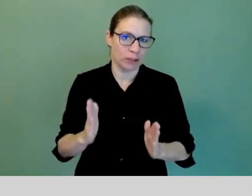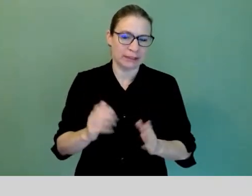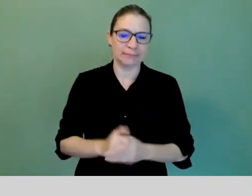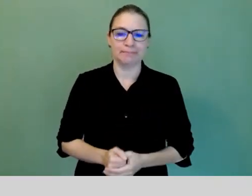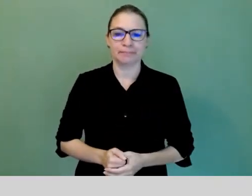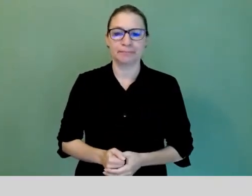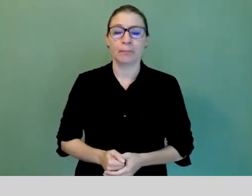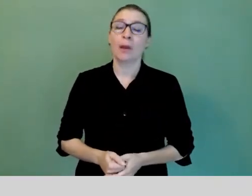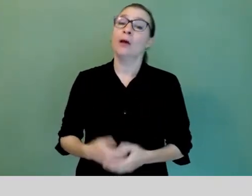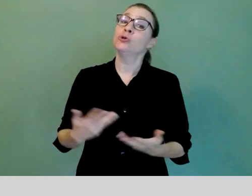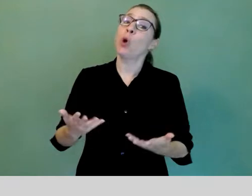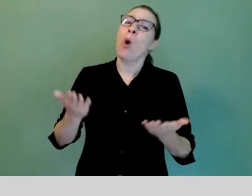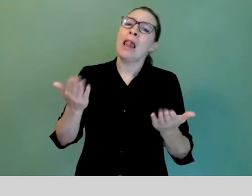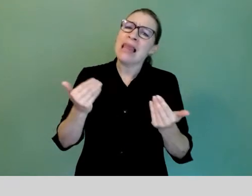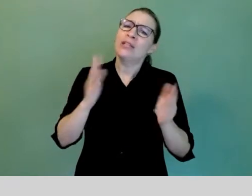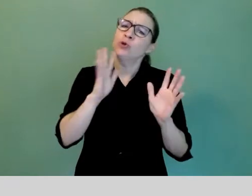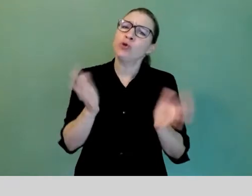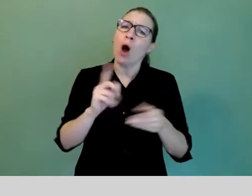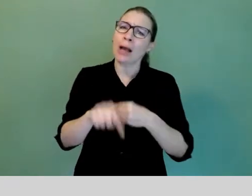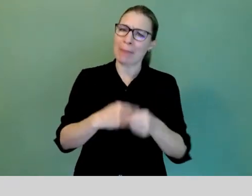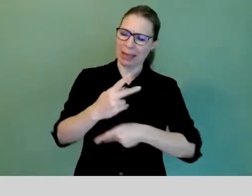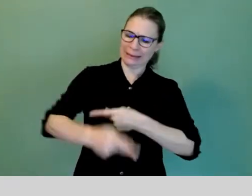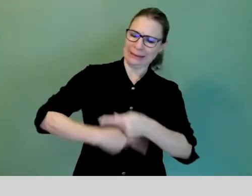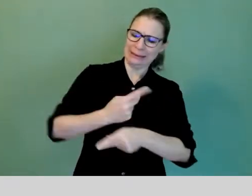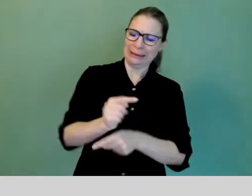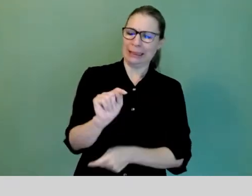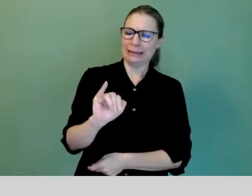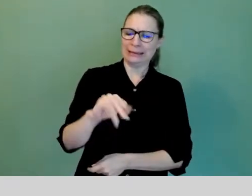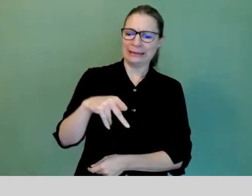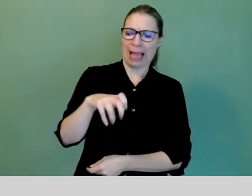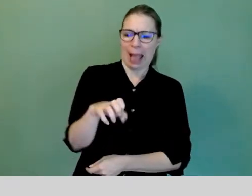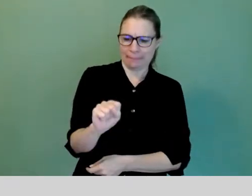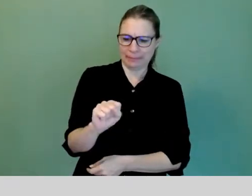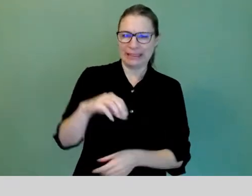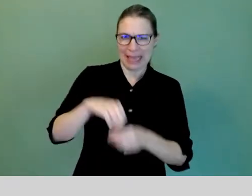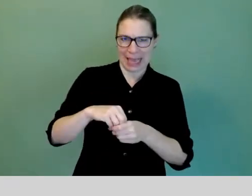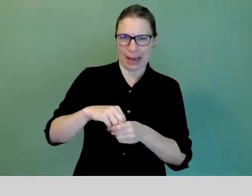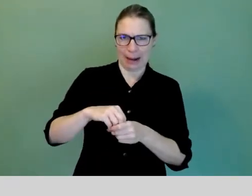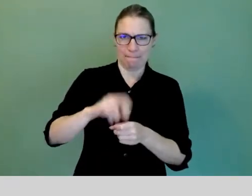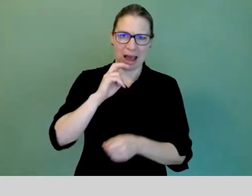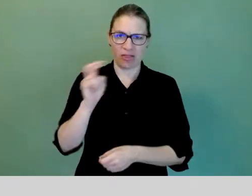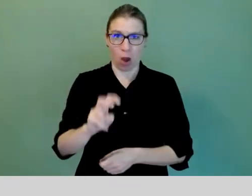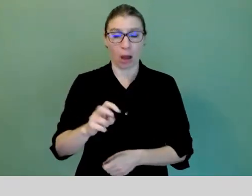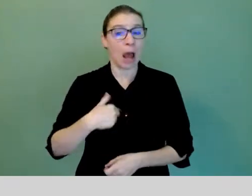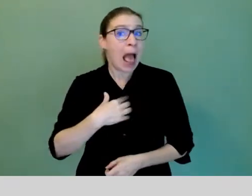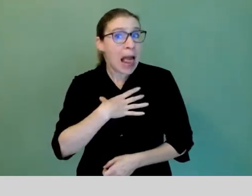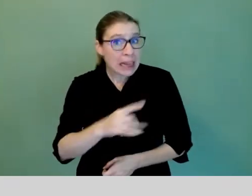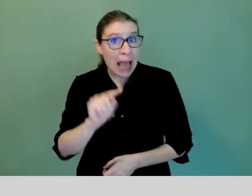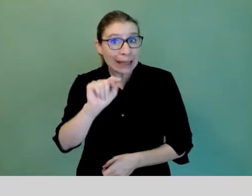So let's talk about types in Python. I like types, and Python's very forgiving